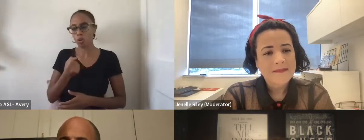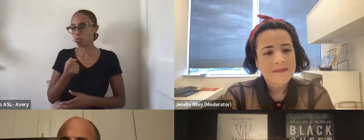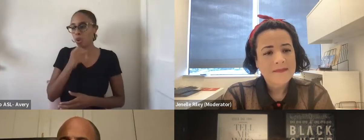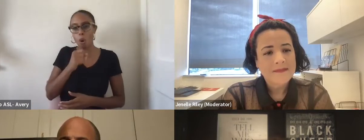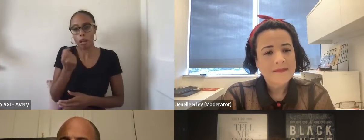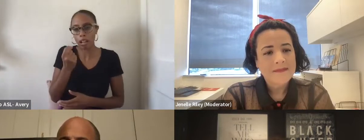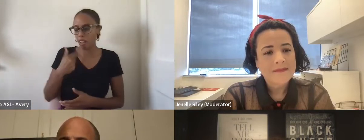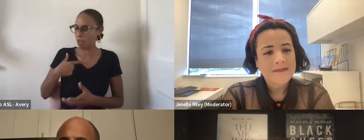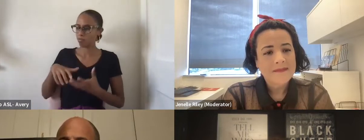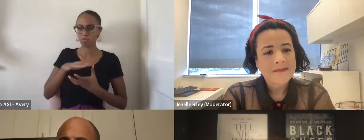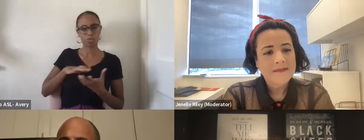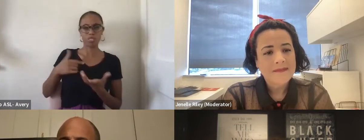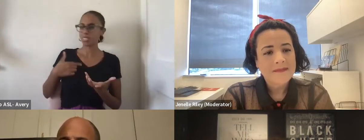But I remember trying to work out what was happening.